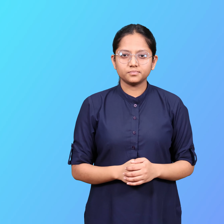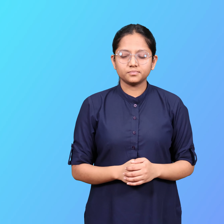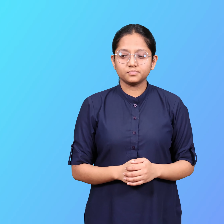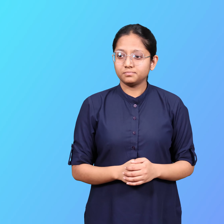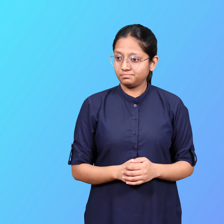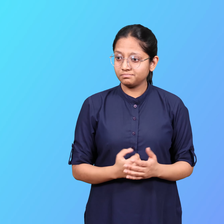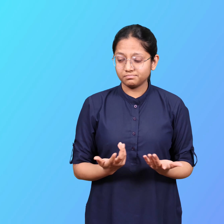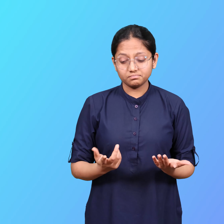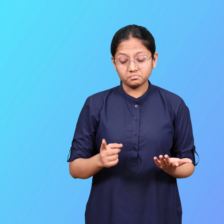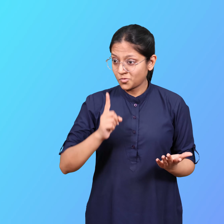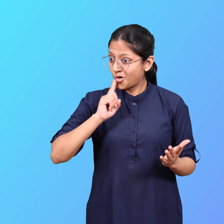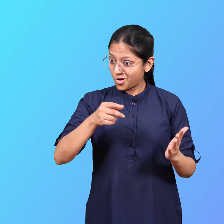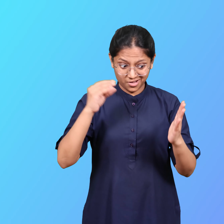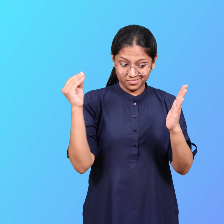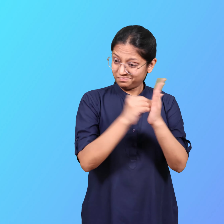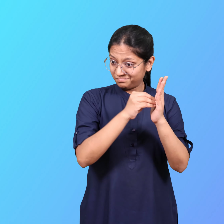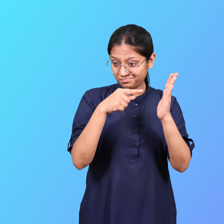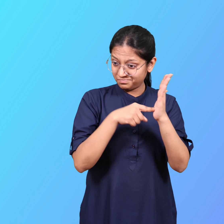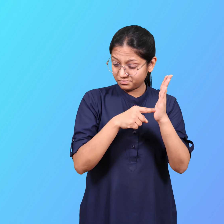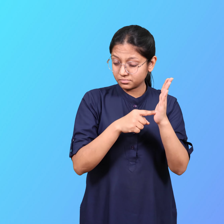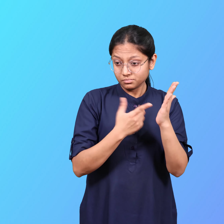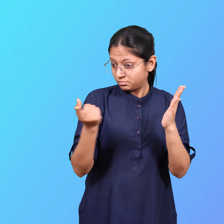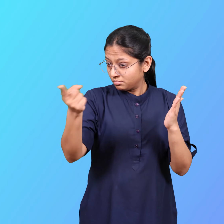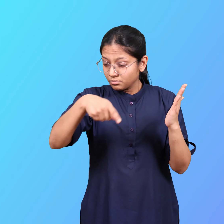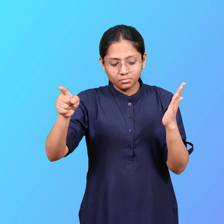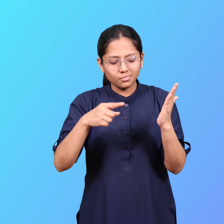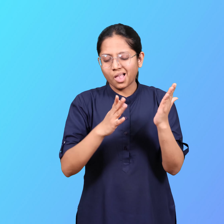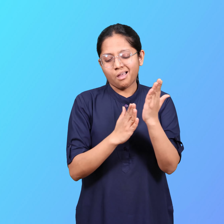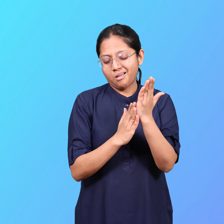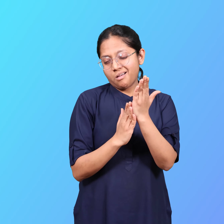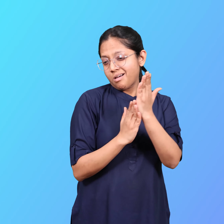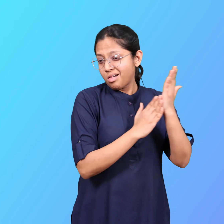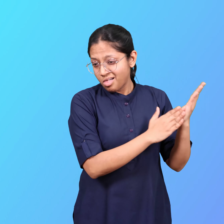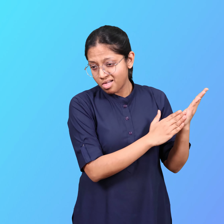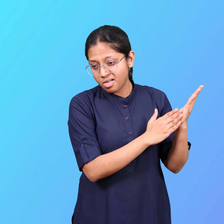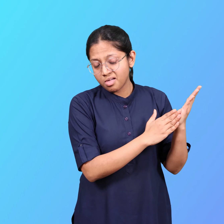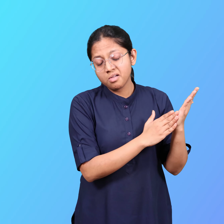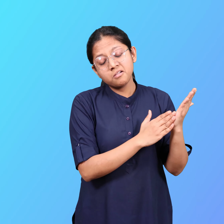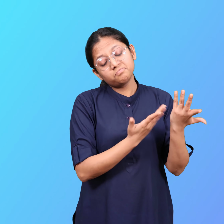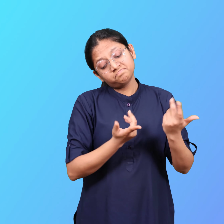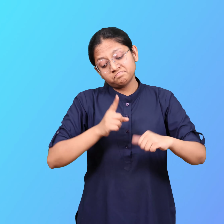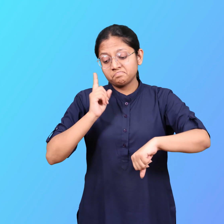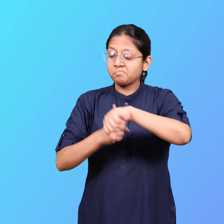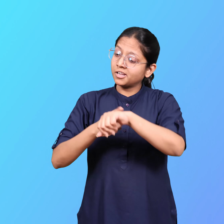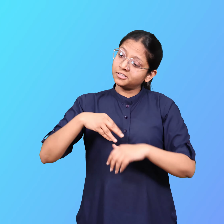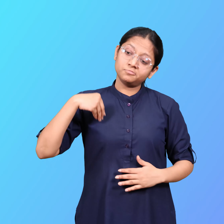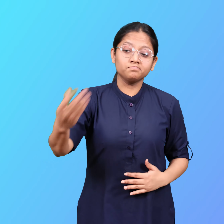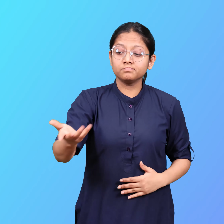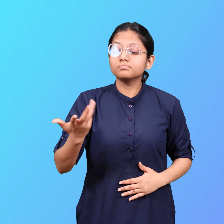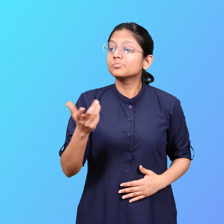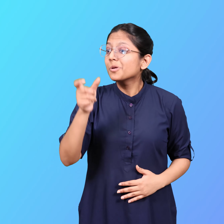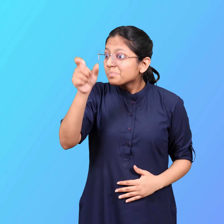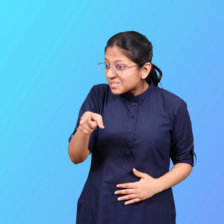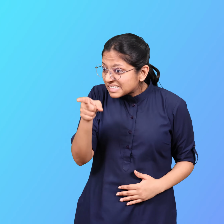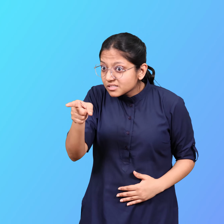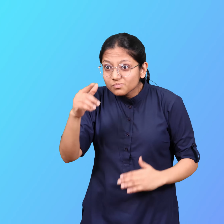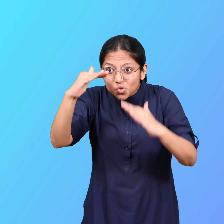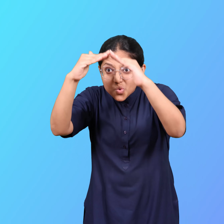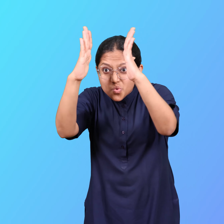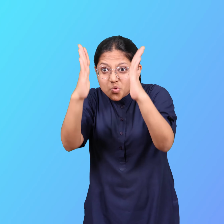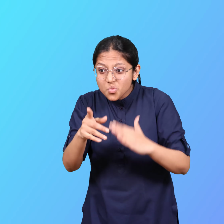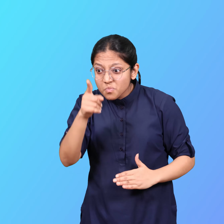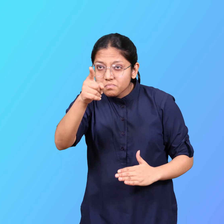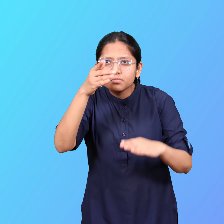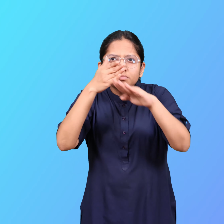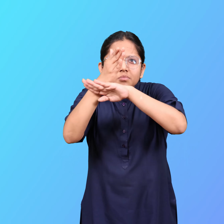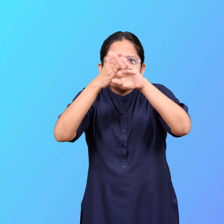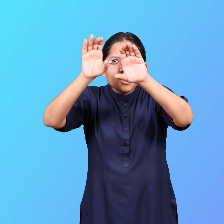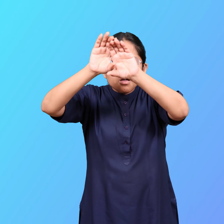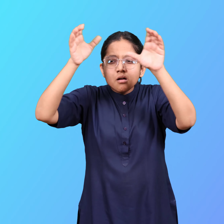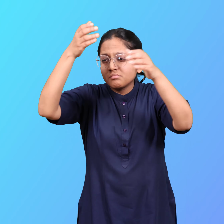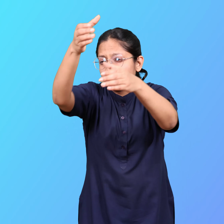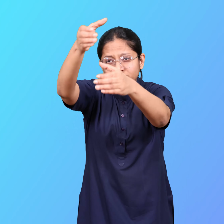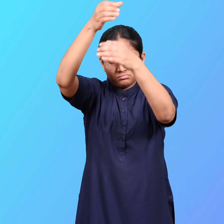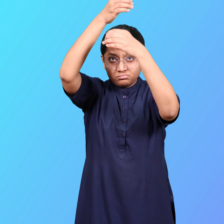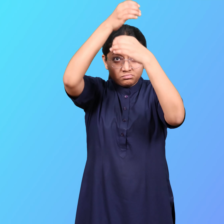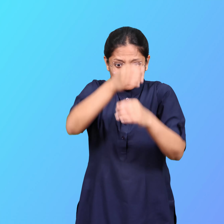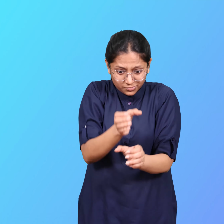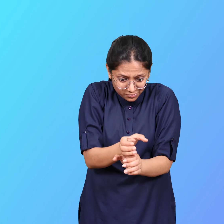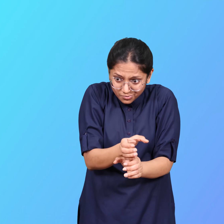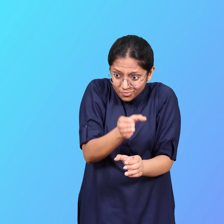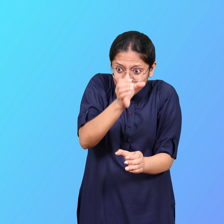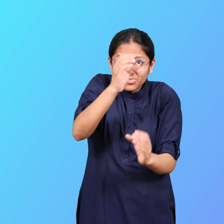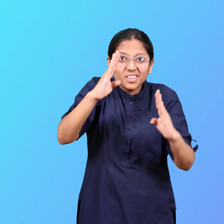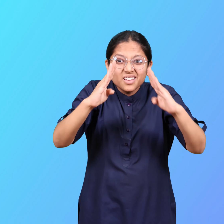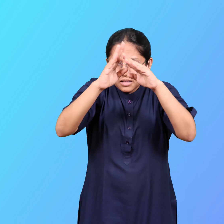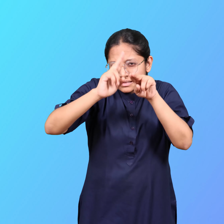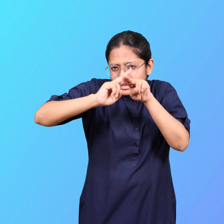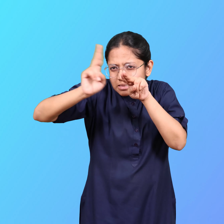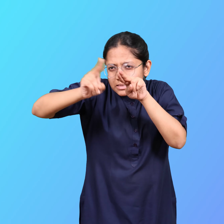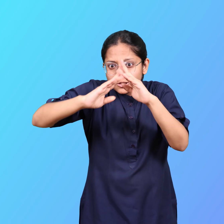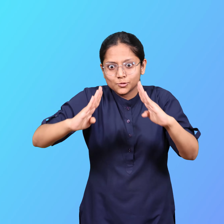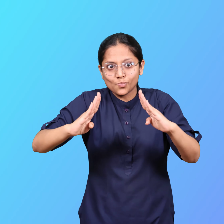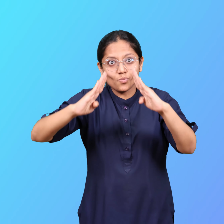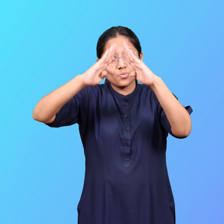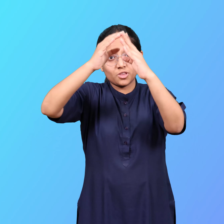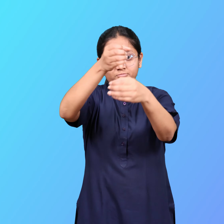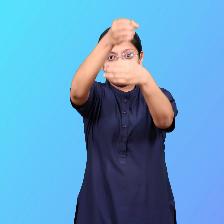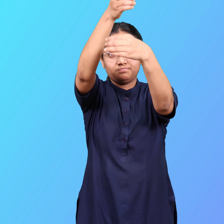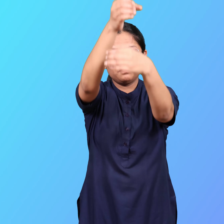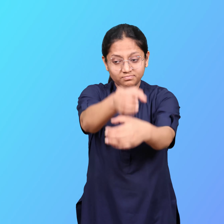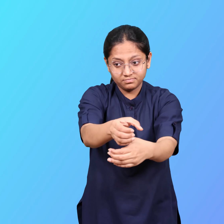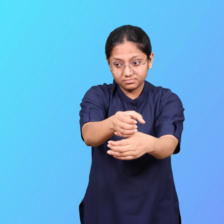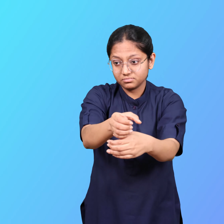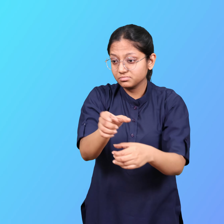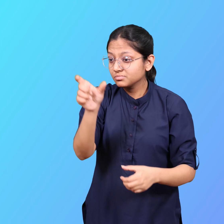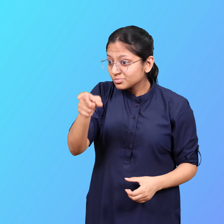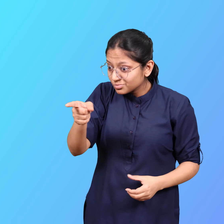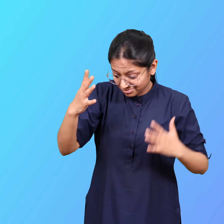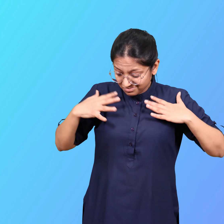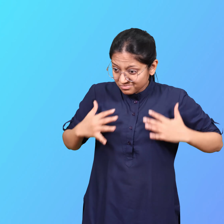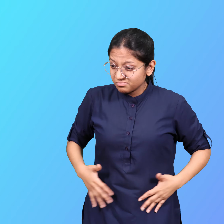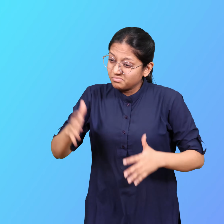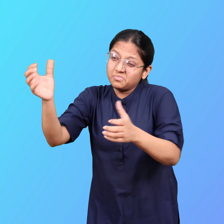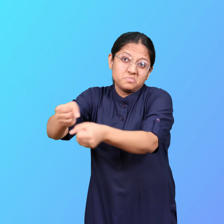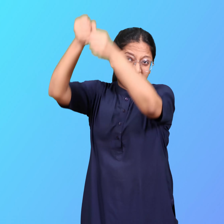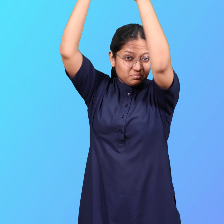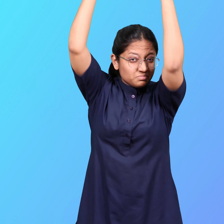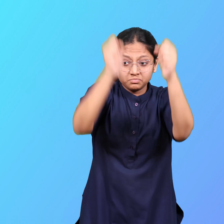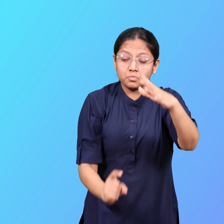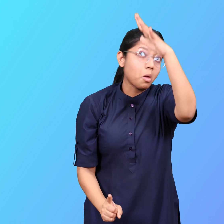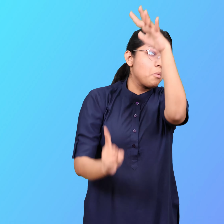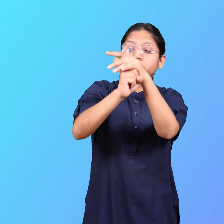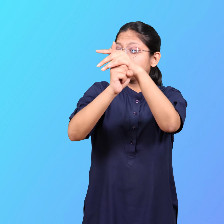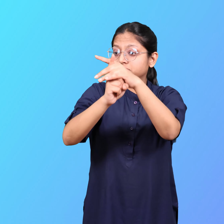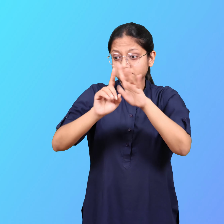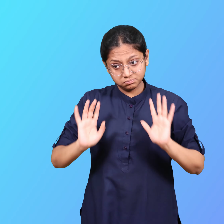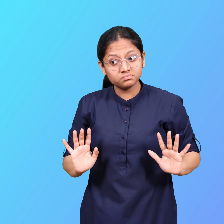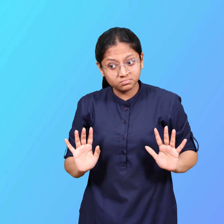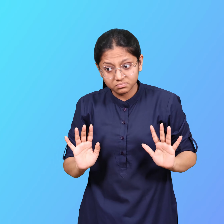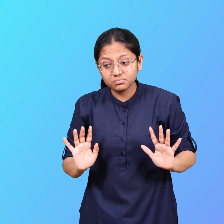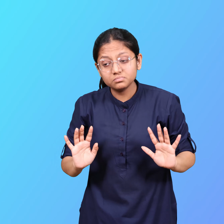Also, I give this order: if anyone changes this order, a wooden beam must be pulled from their house and pushed through their body.